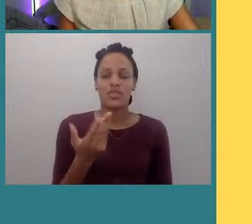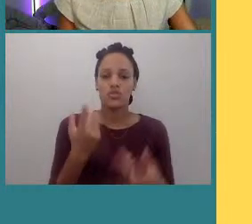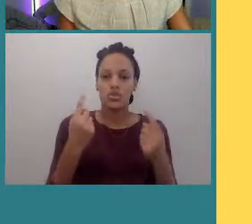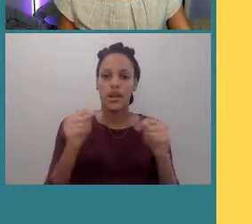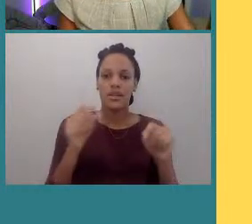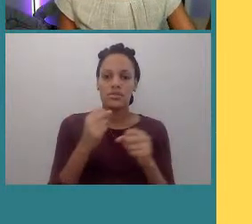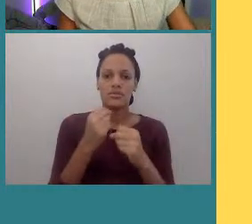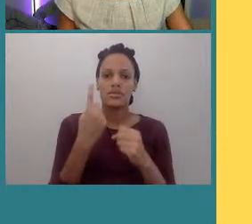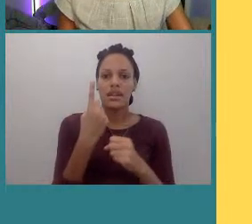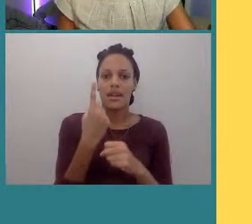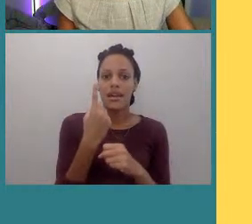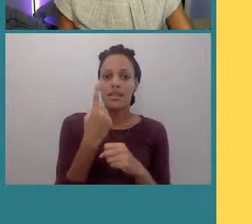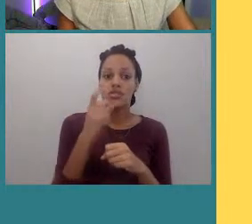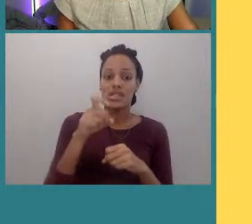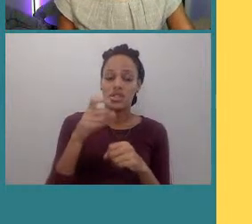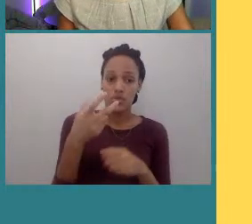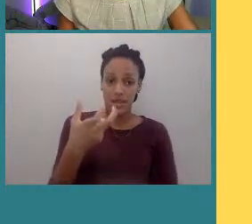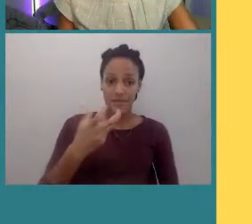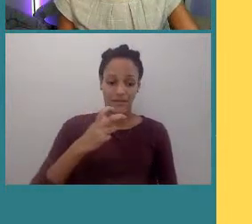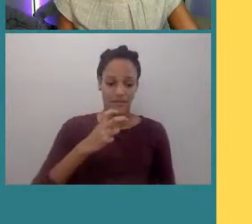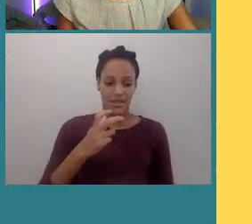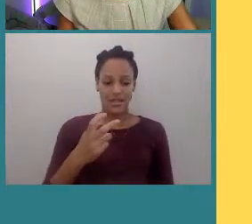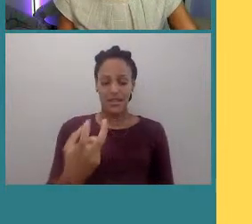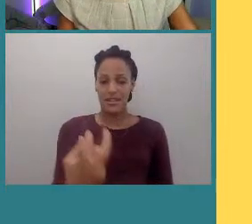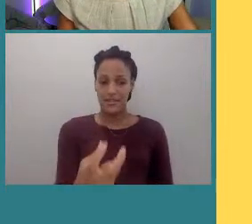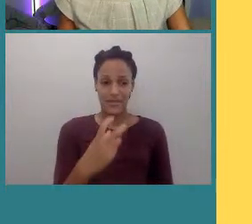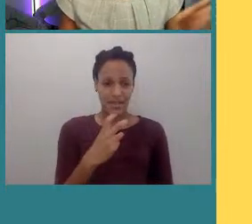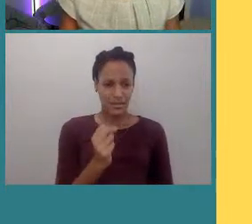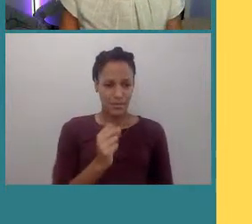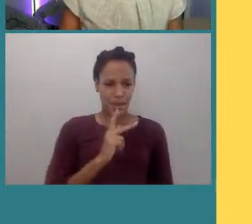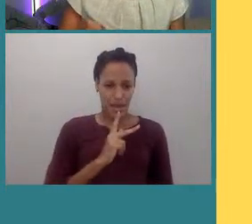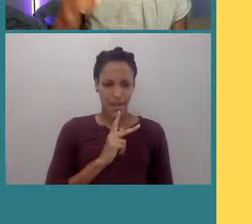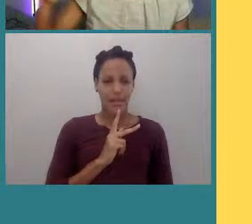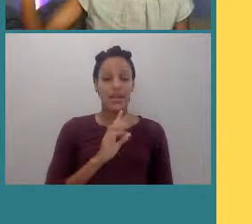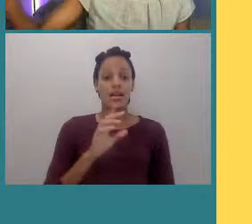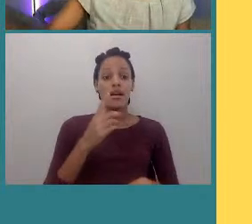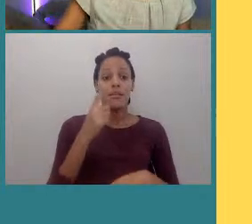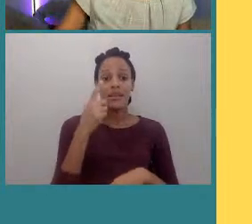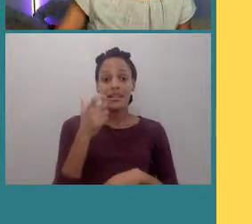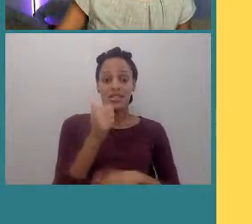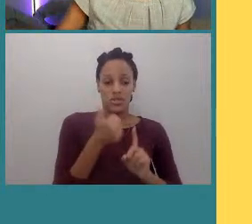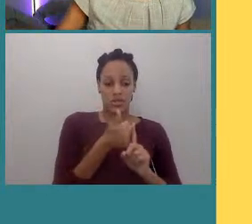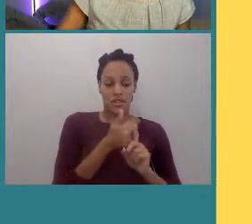first, understanding you are a business as a creative-- and reinvesting the people that